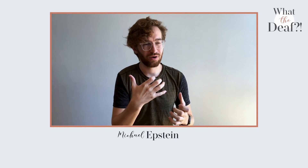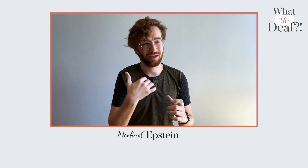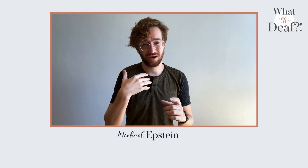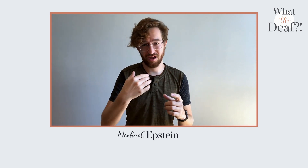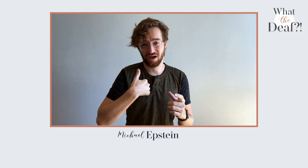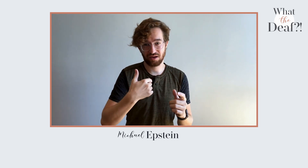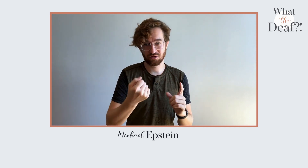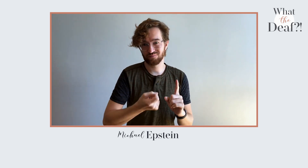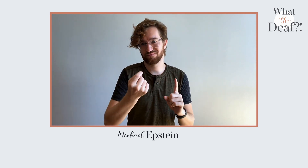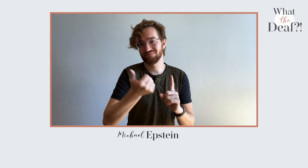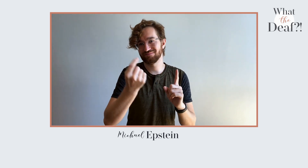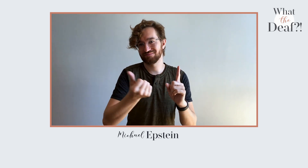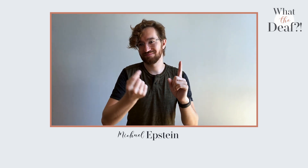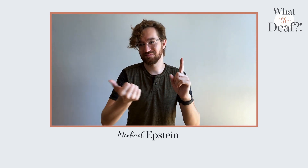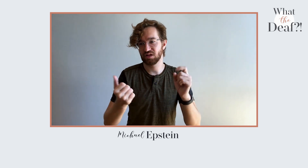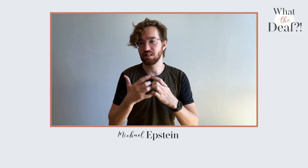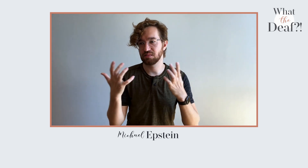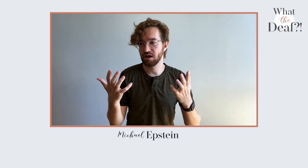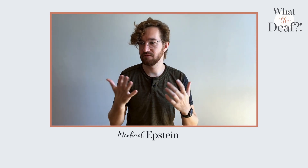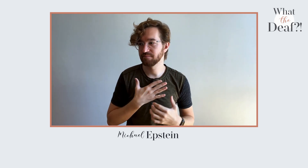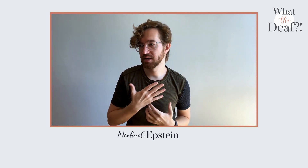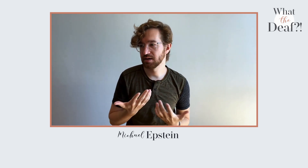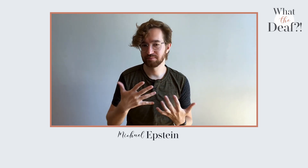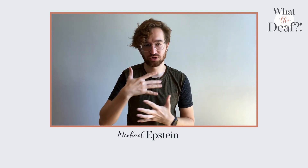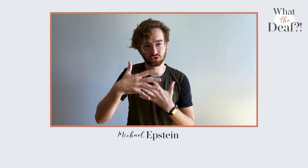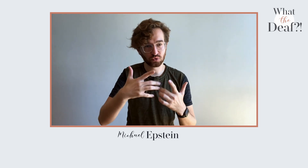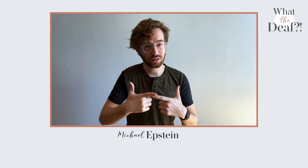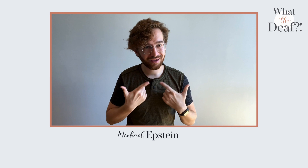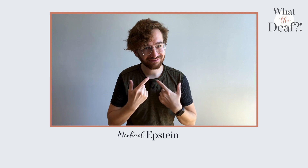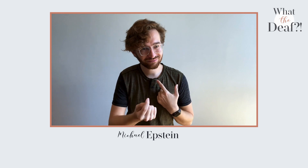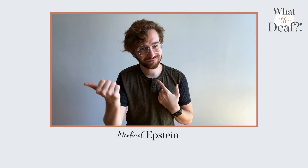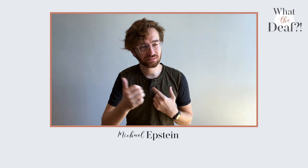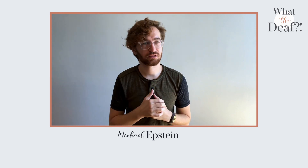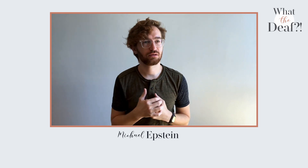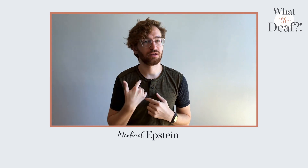And so there were a lot of things that I had to let go of. I sacrificed my social life.